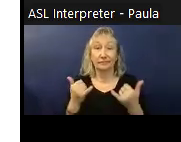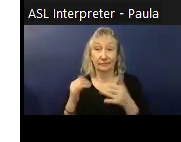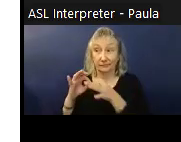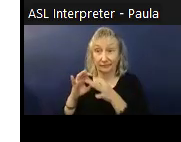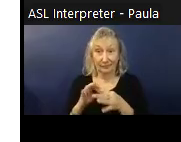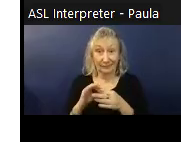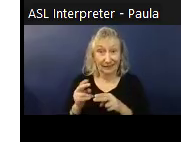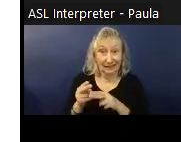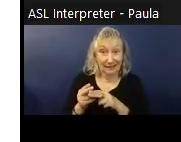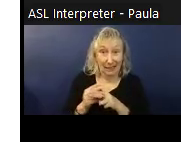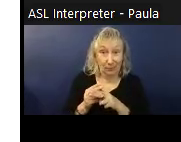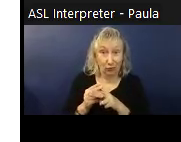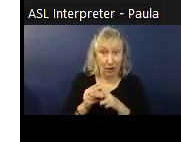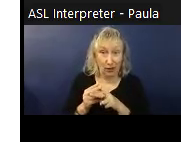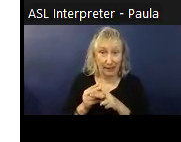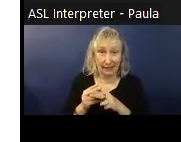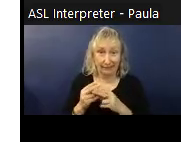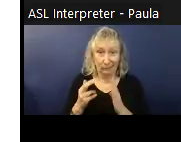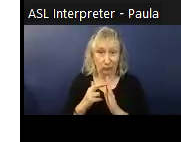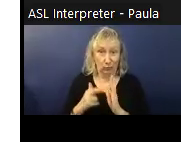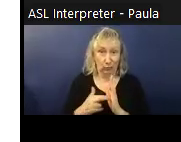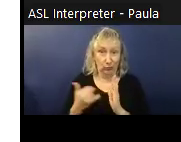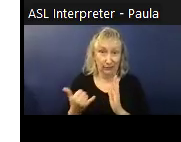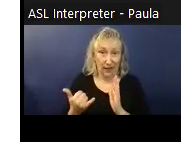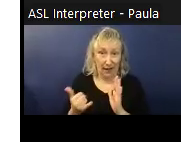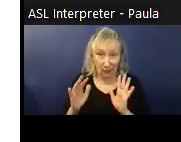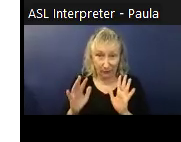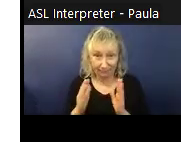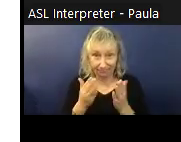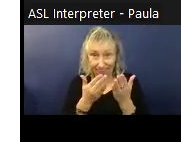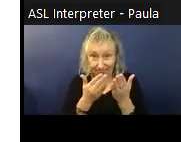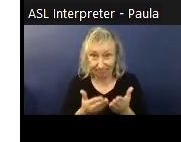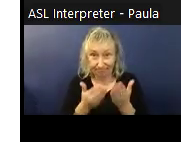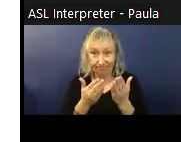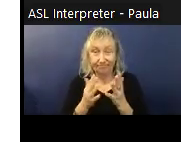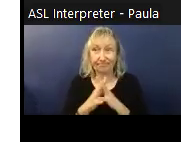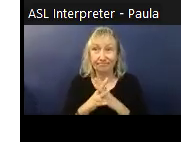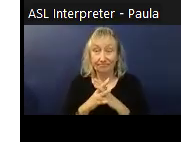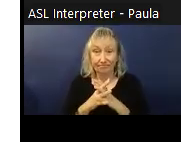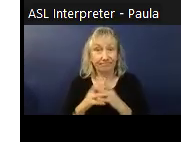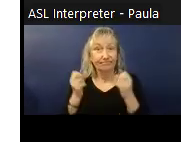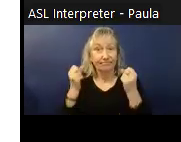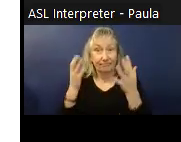So this is in regards to all the changes that we've reviewed related to the